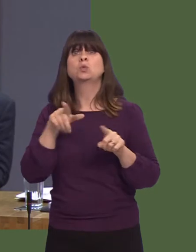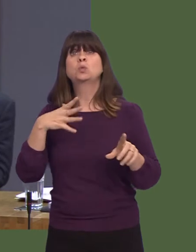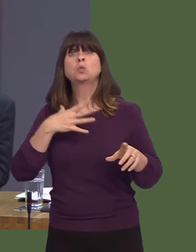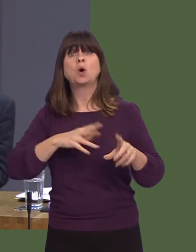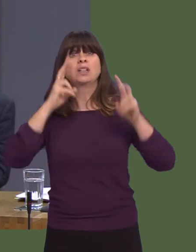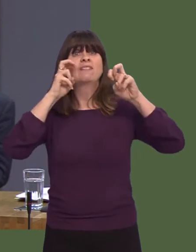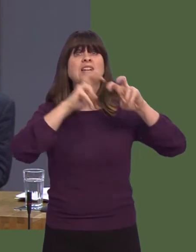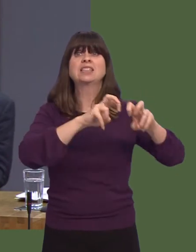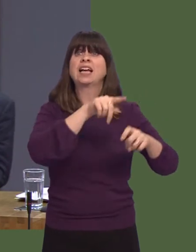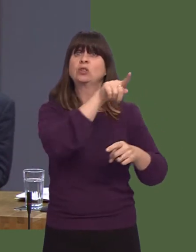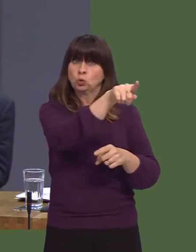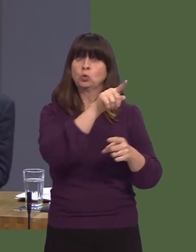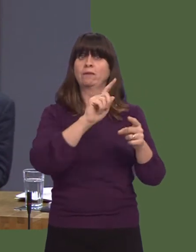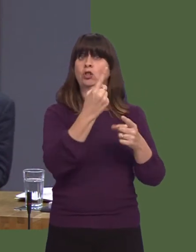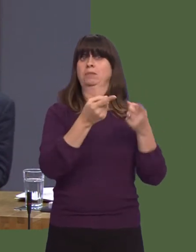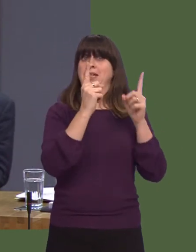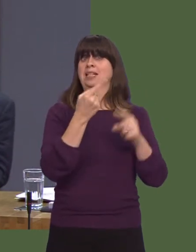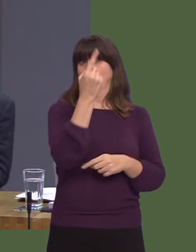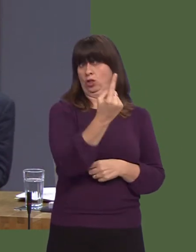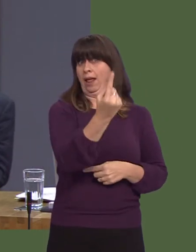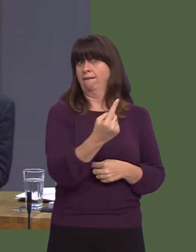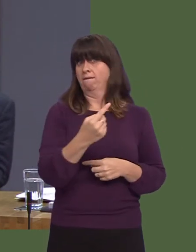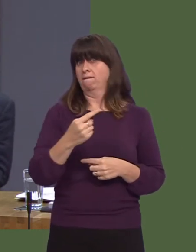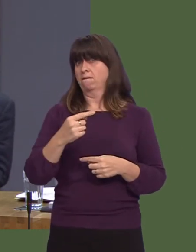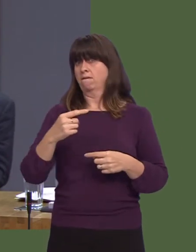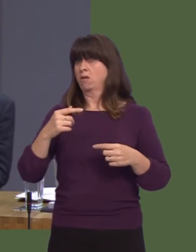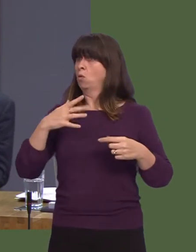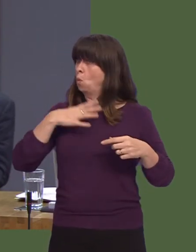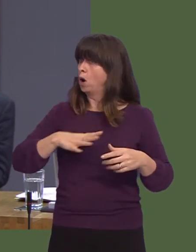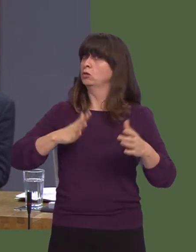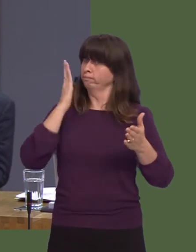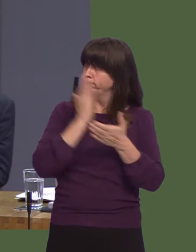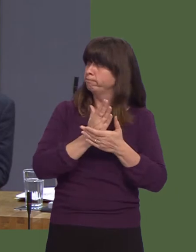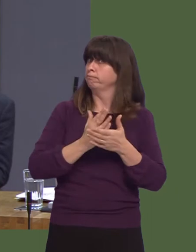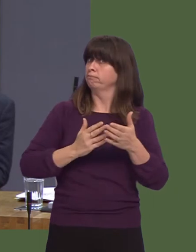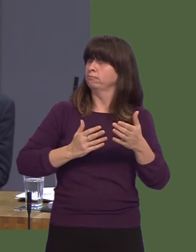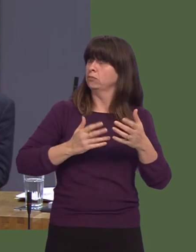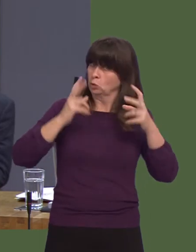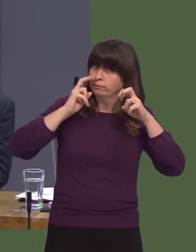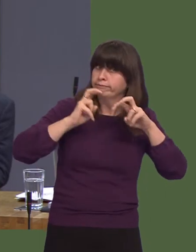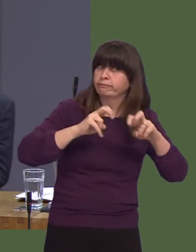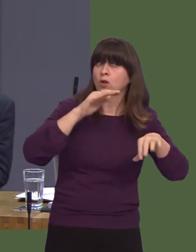of bullying in the Welsh Government and whether or not this Assembly has been misled. You've